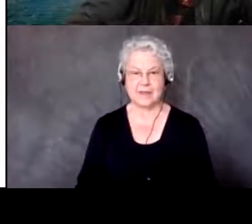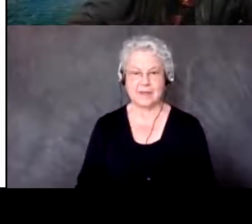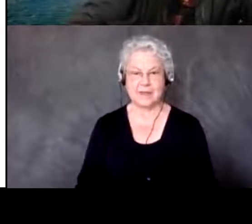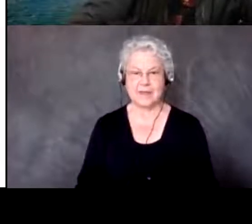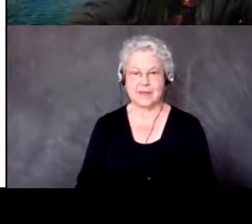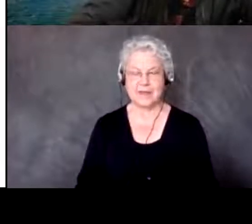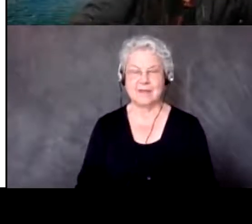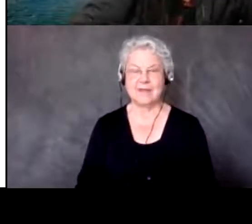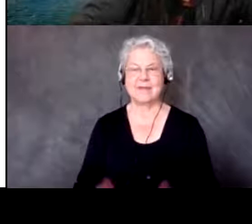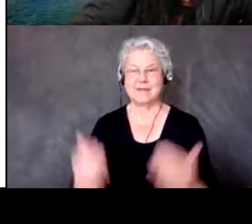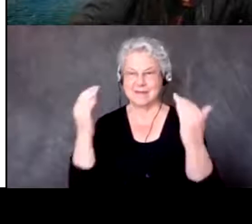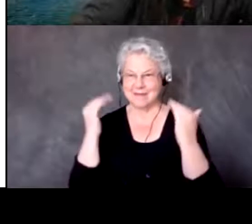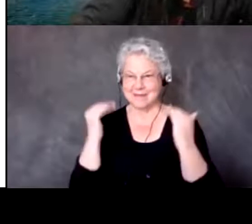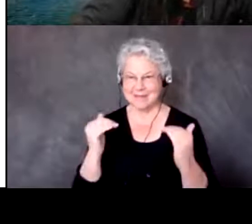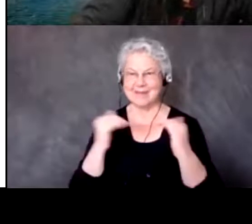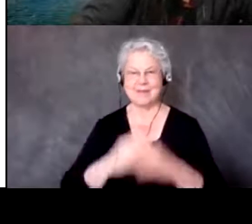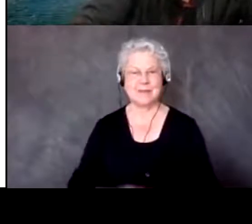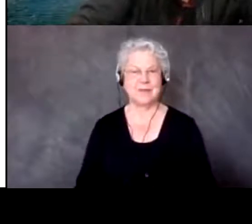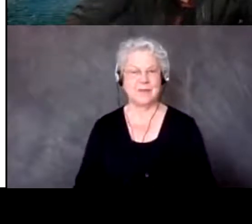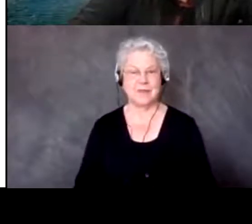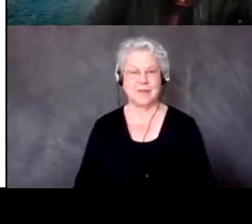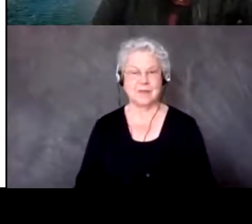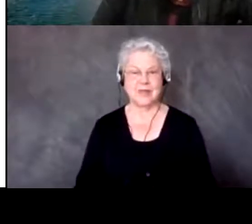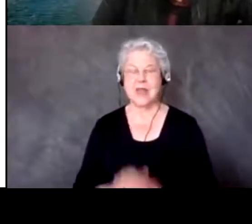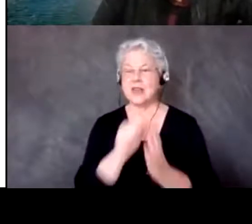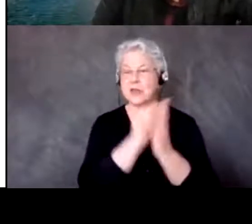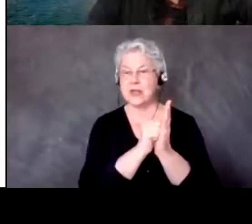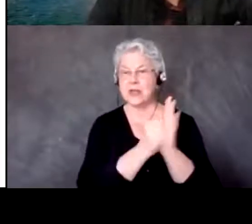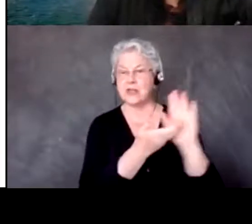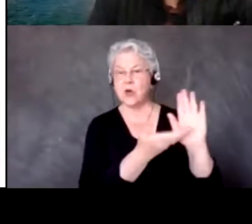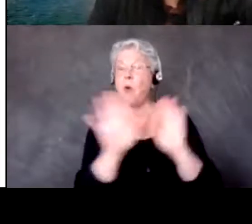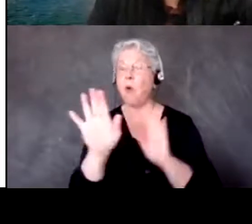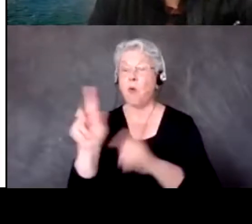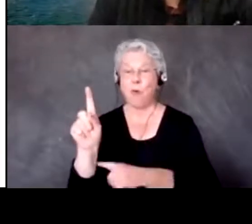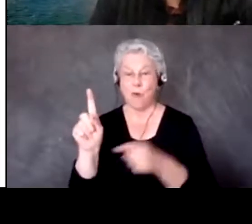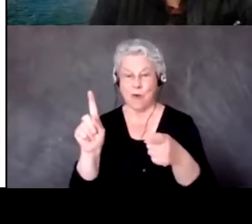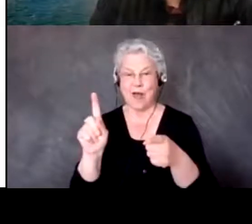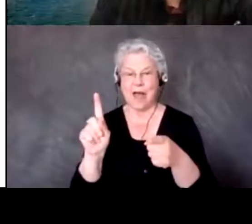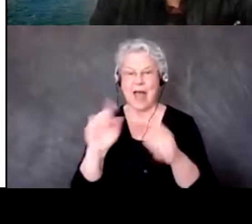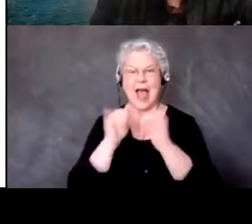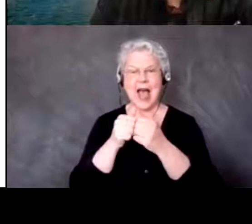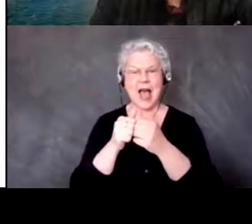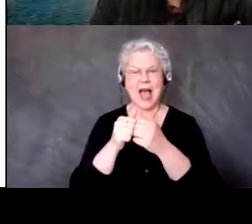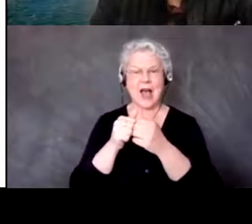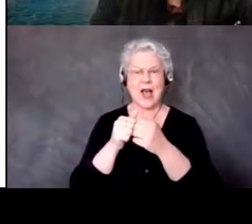Okay, so the agenda in front of us. Oh, here we go - how to compile the plan for the book and